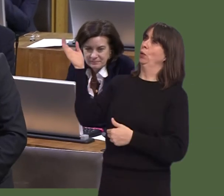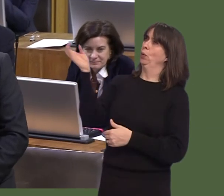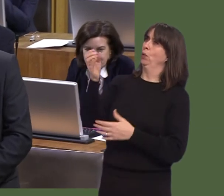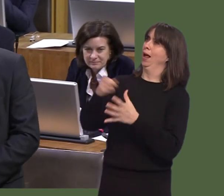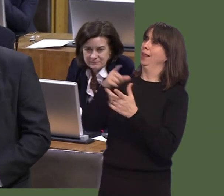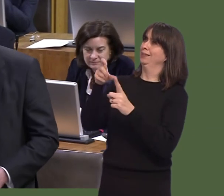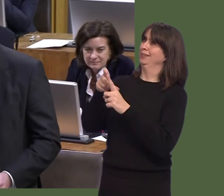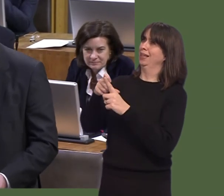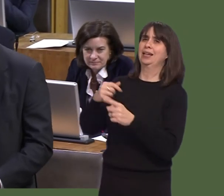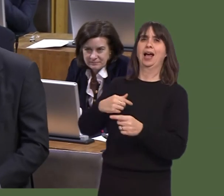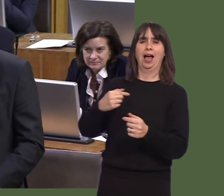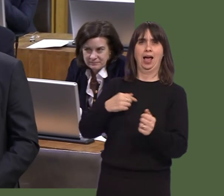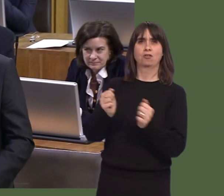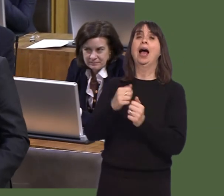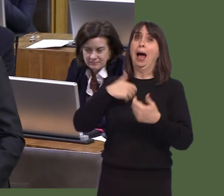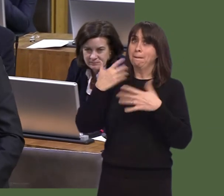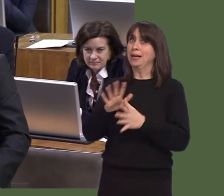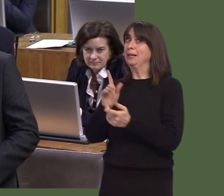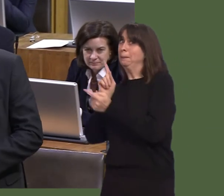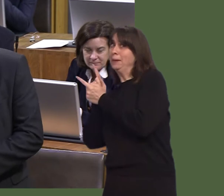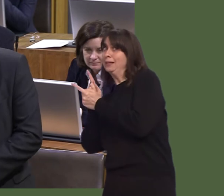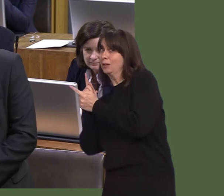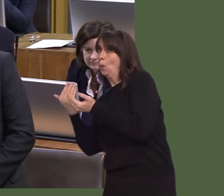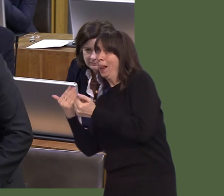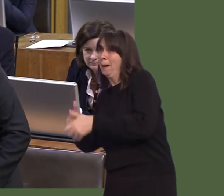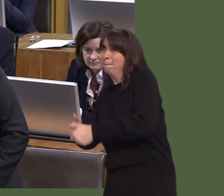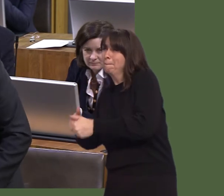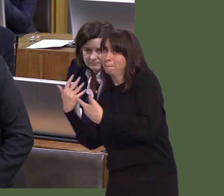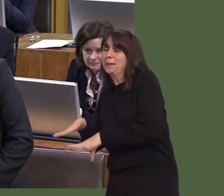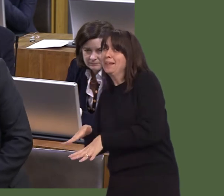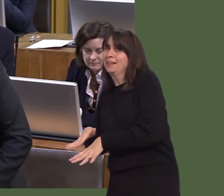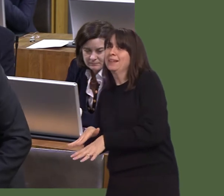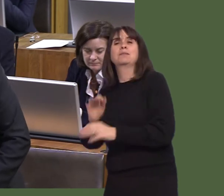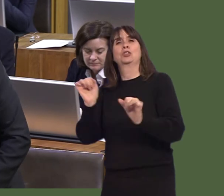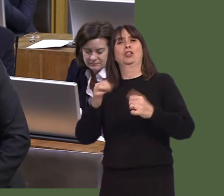The case of Conner Marshall of Barry demonstrated huge failings in the probation system.